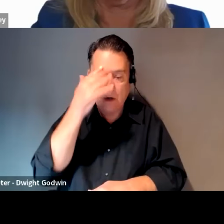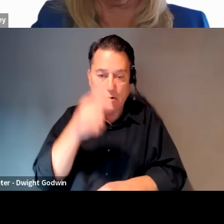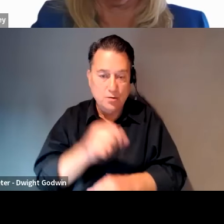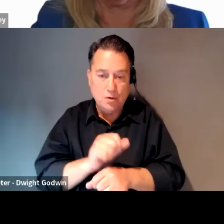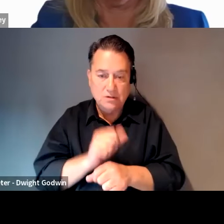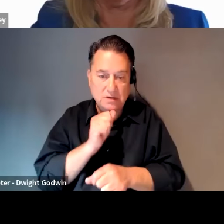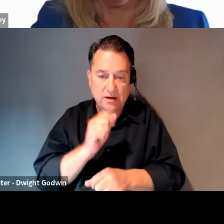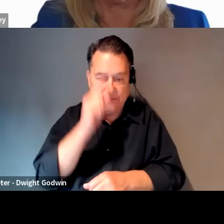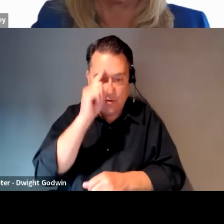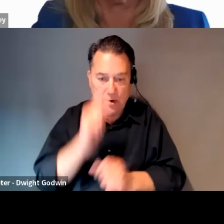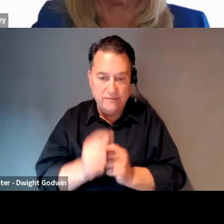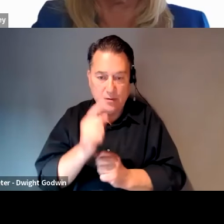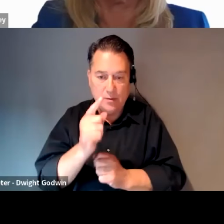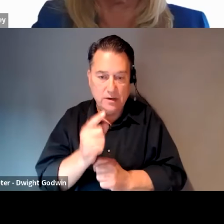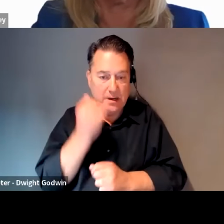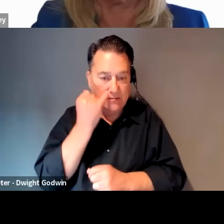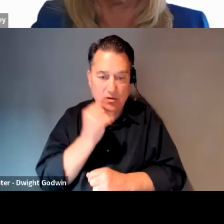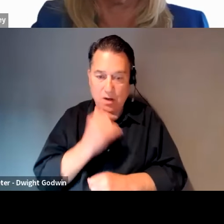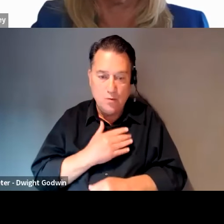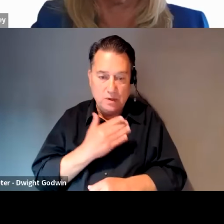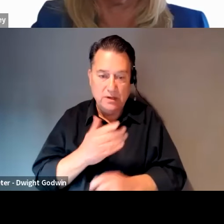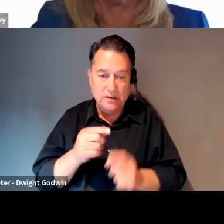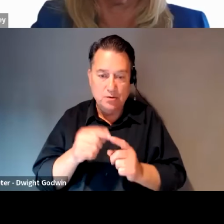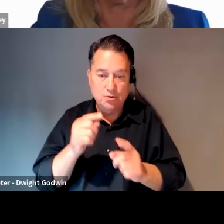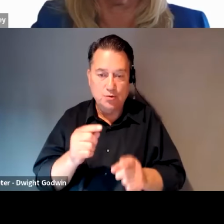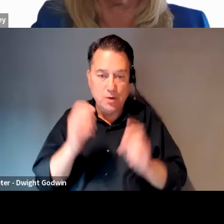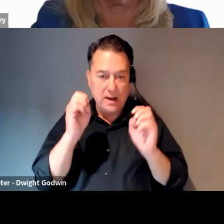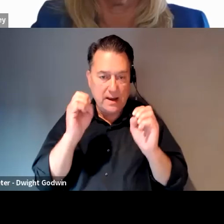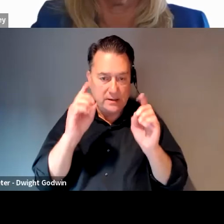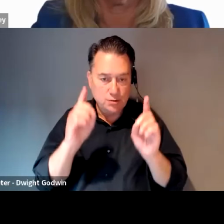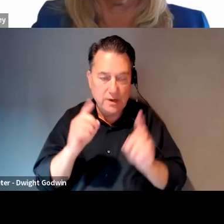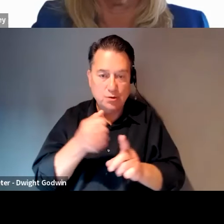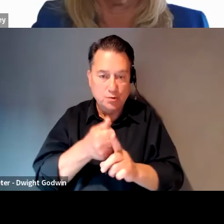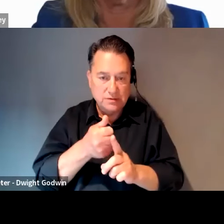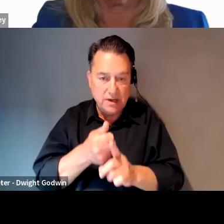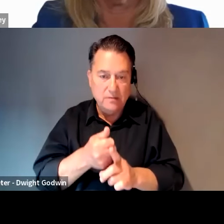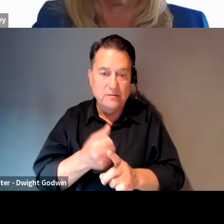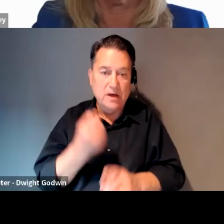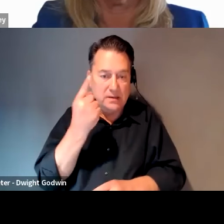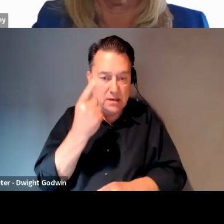And if you're not willing to really educate yourself and understand substance use disorders